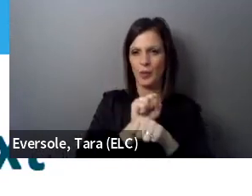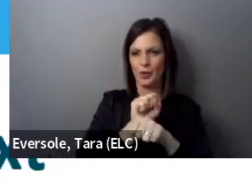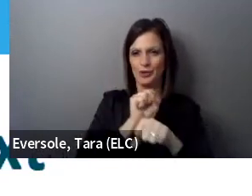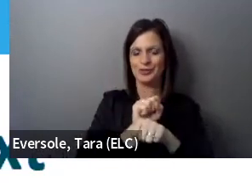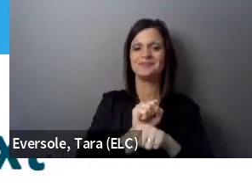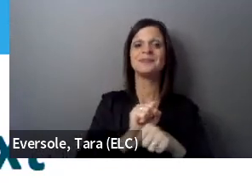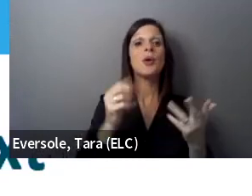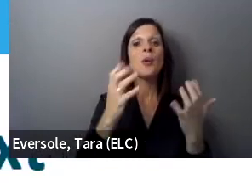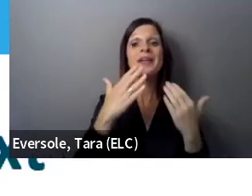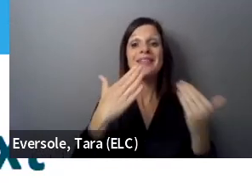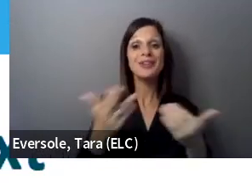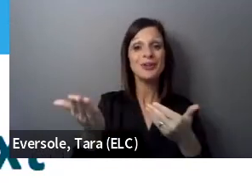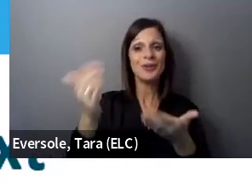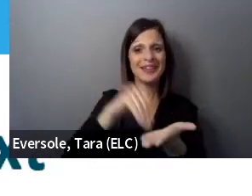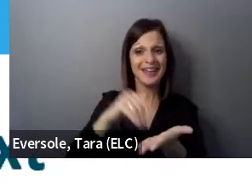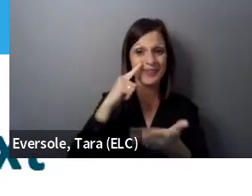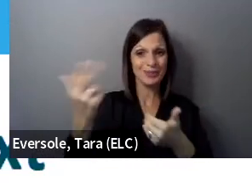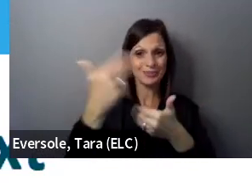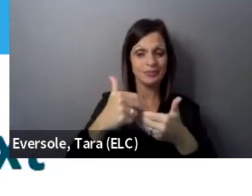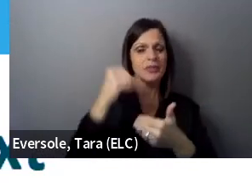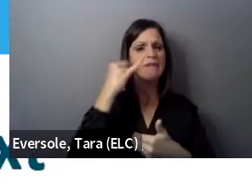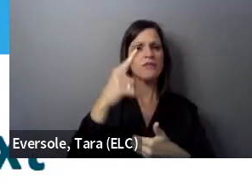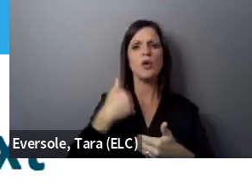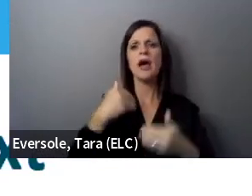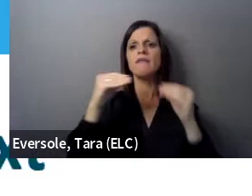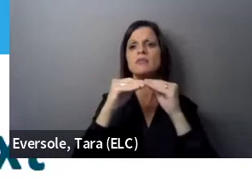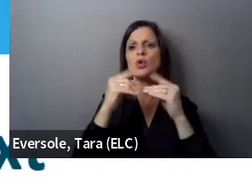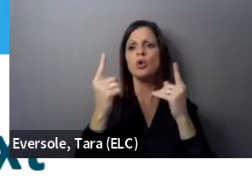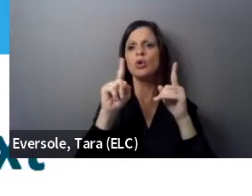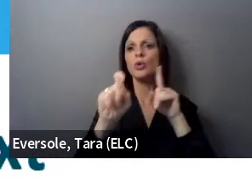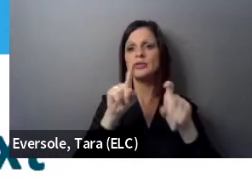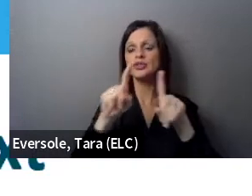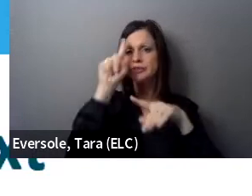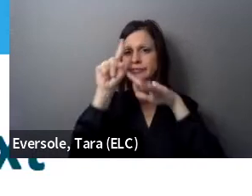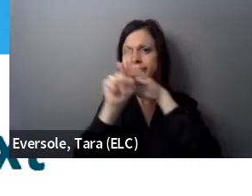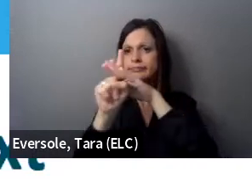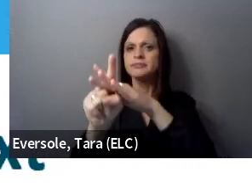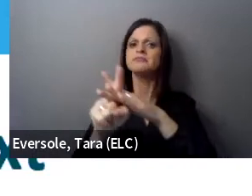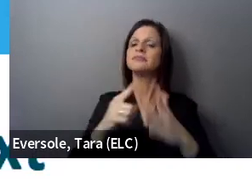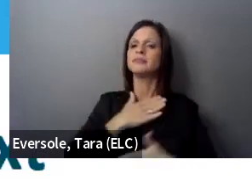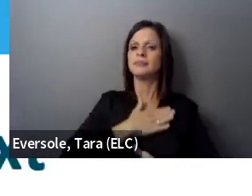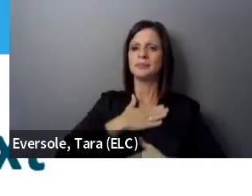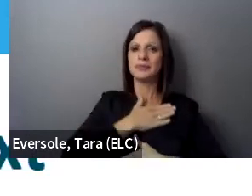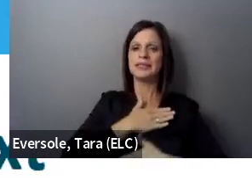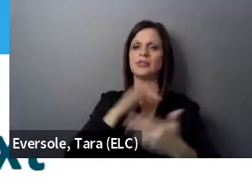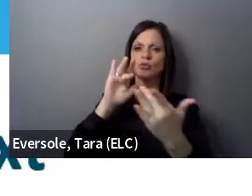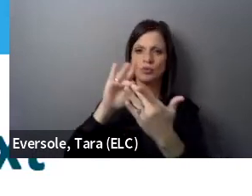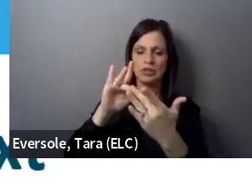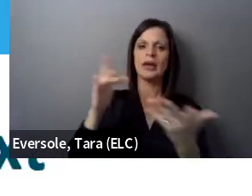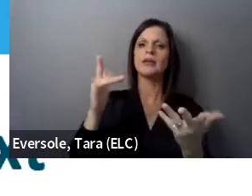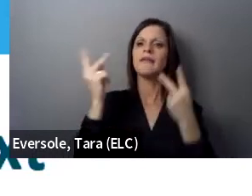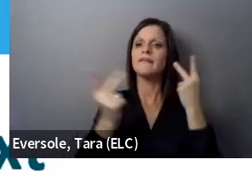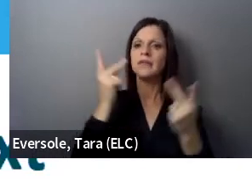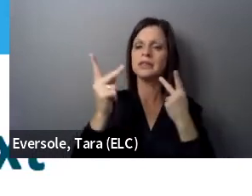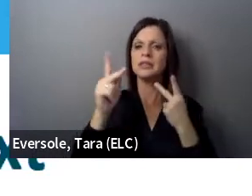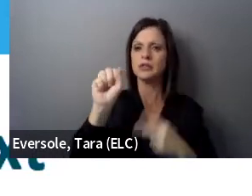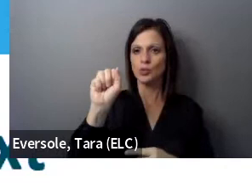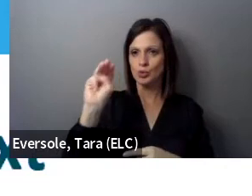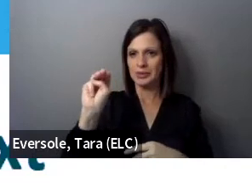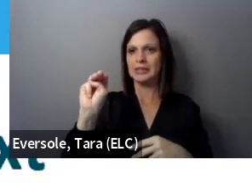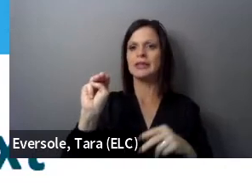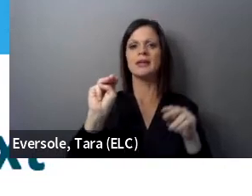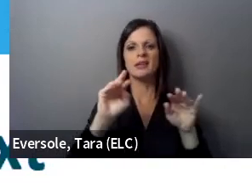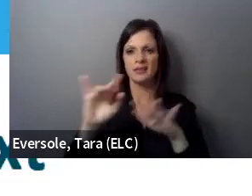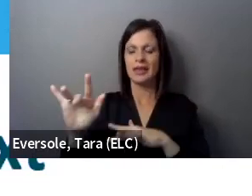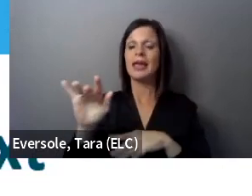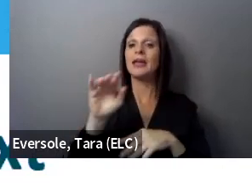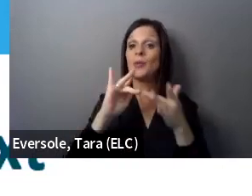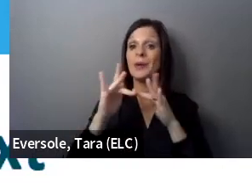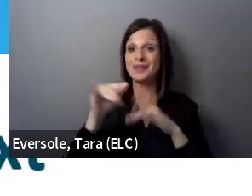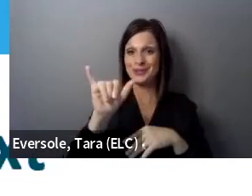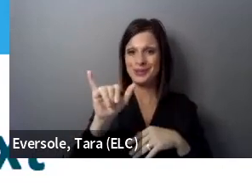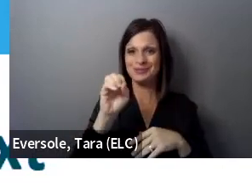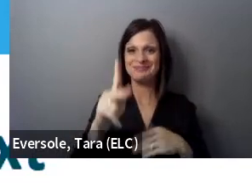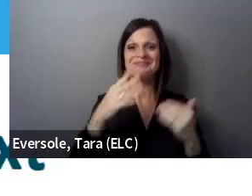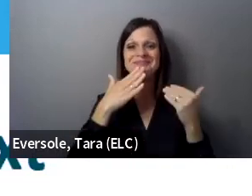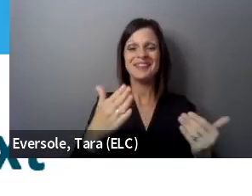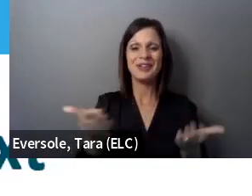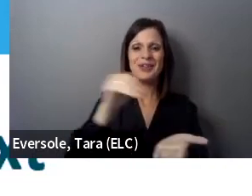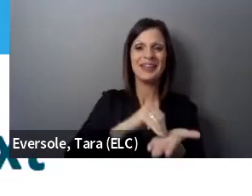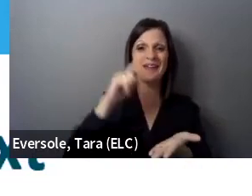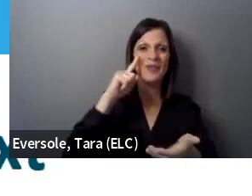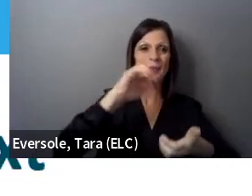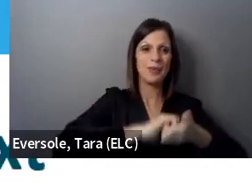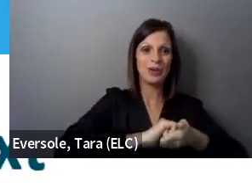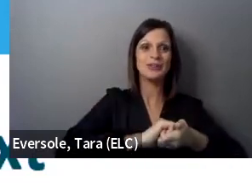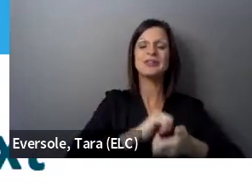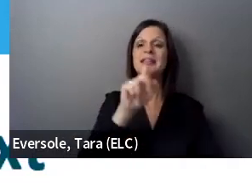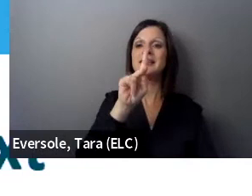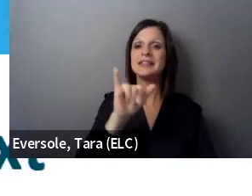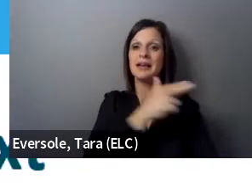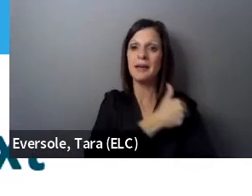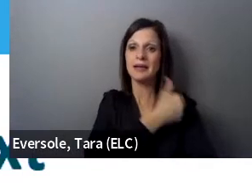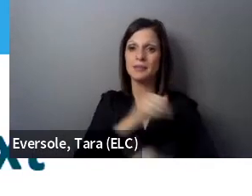If you have any follow-up questions. Please feel free to reach out and visit us